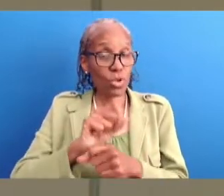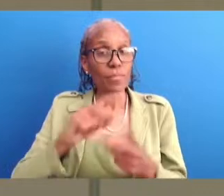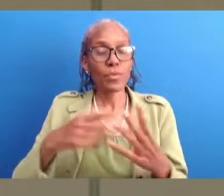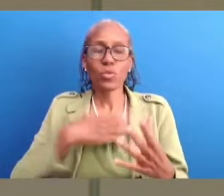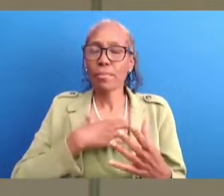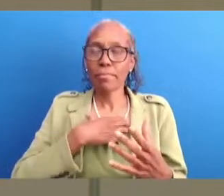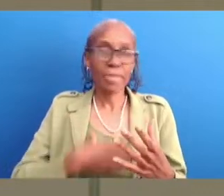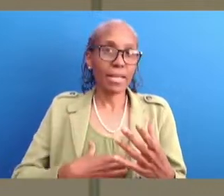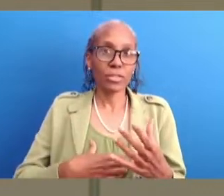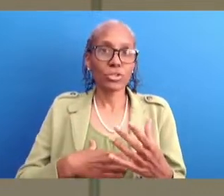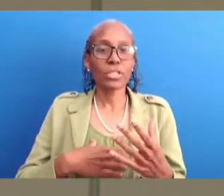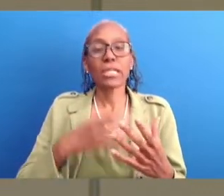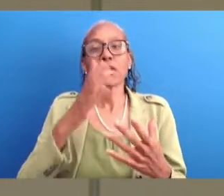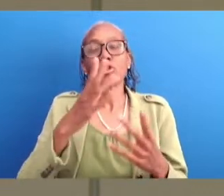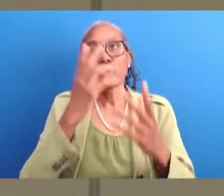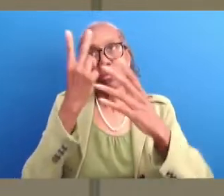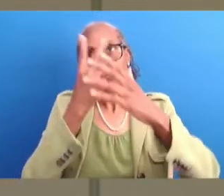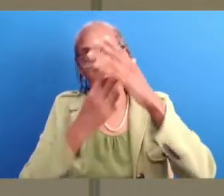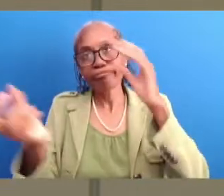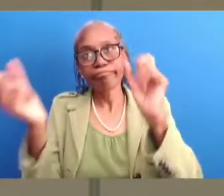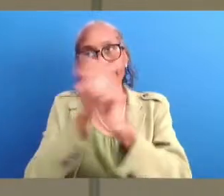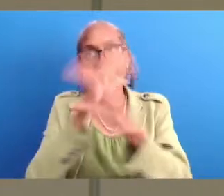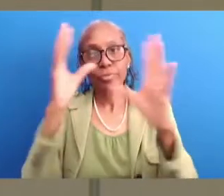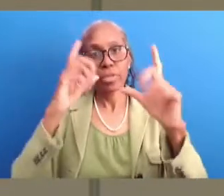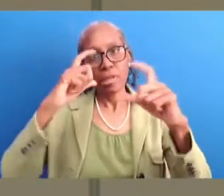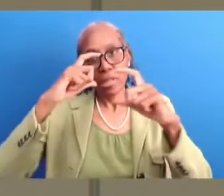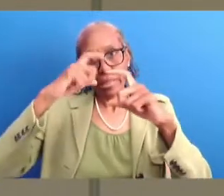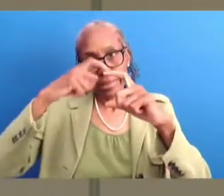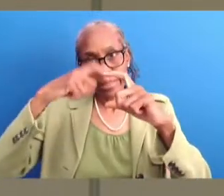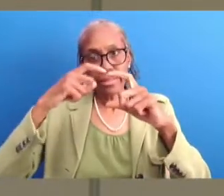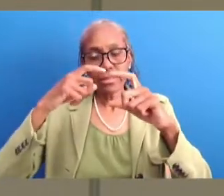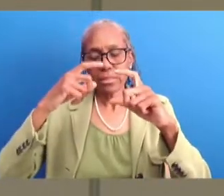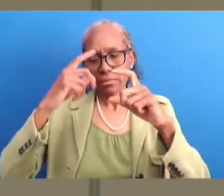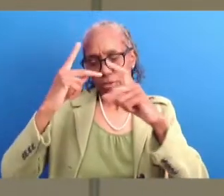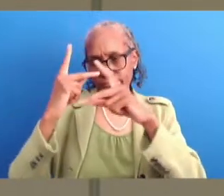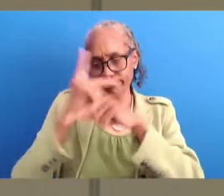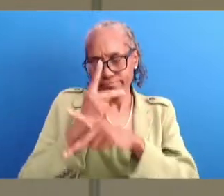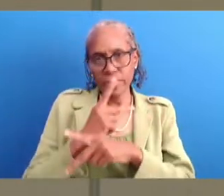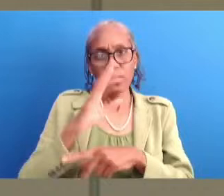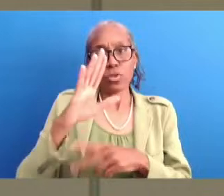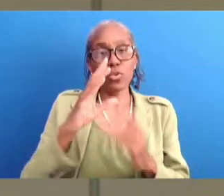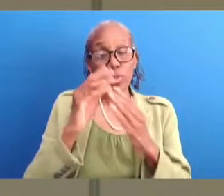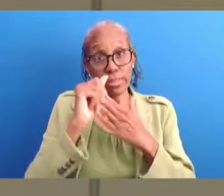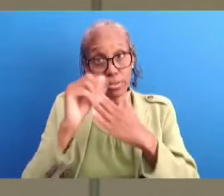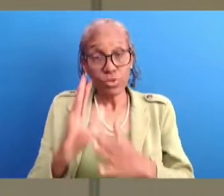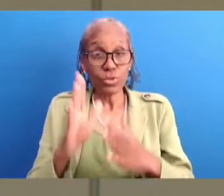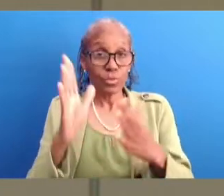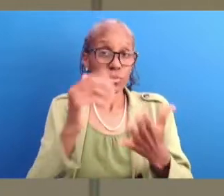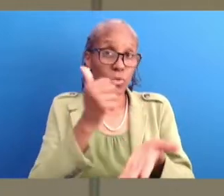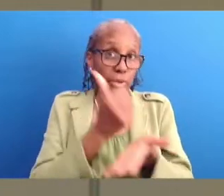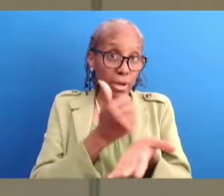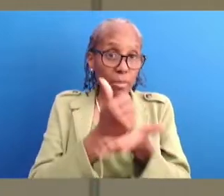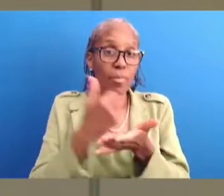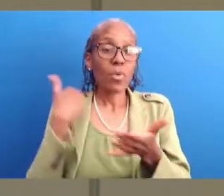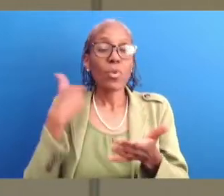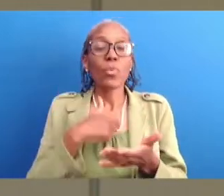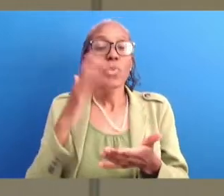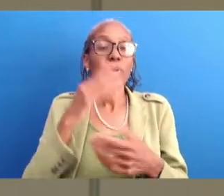APPRECIATIVE I AM FOR YOUR WORK, YOUR PASSION, YOUR VISION, YOUR